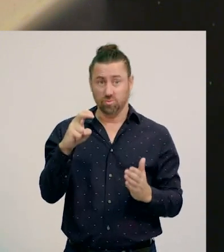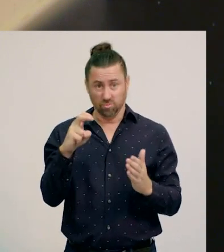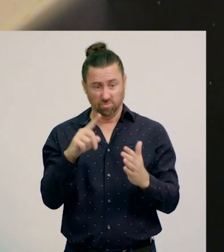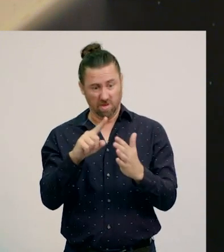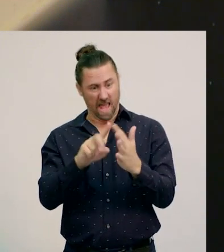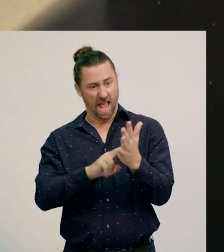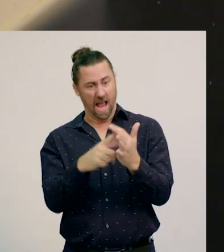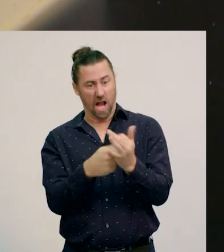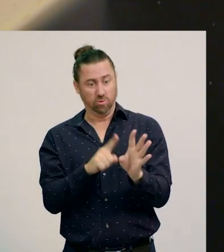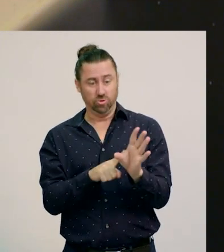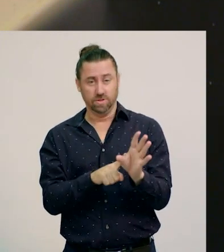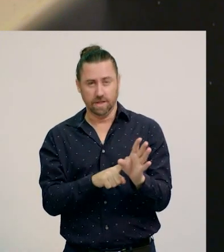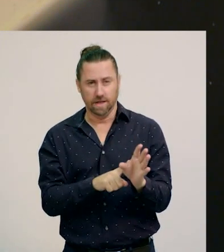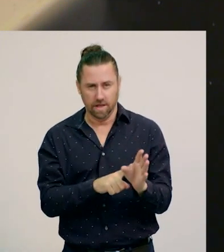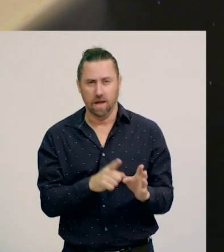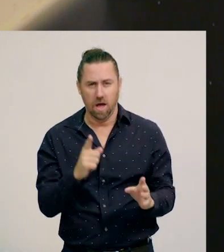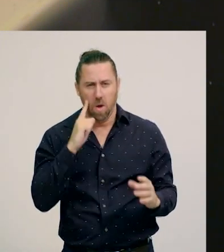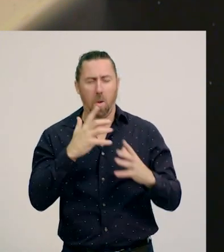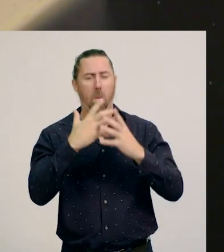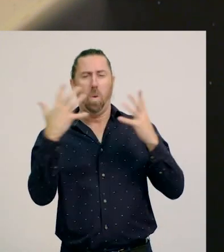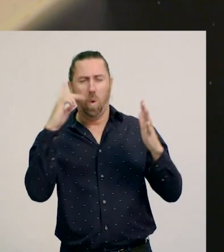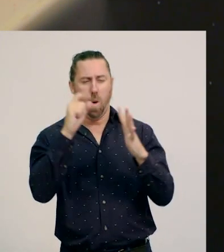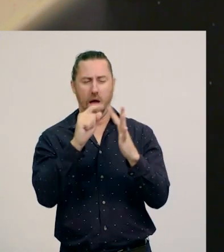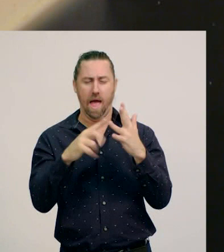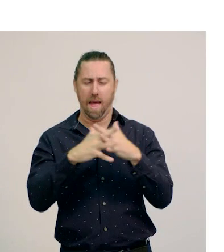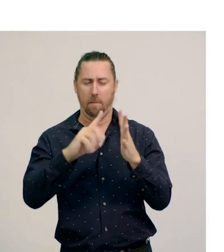but on a larger scale, in a power station.